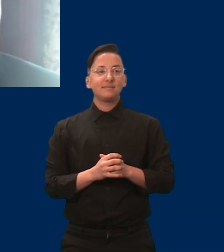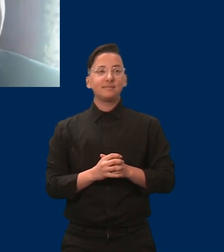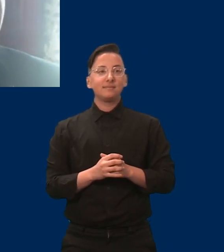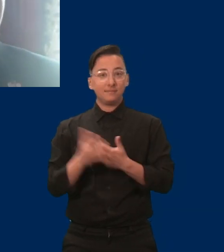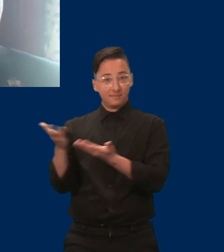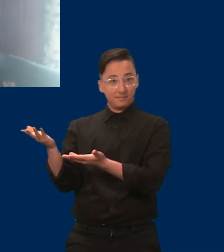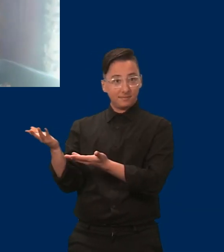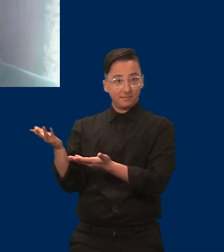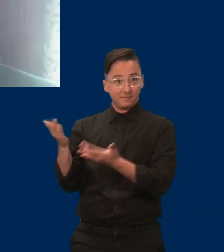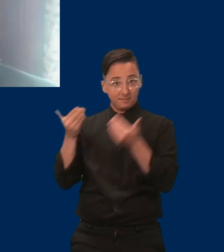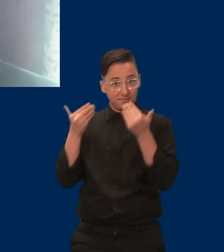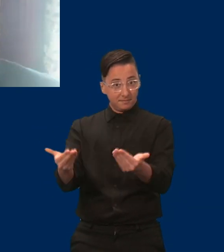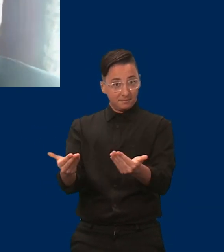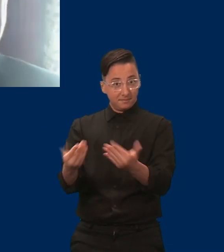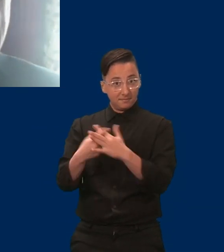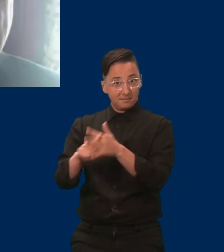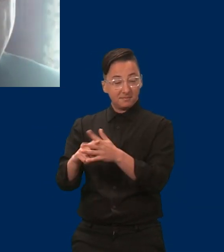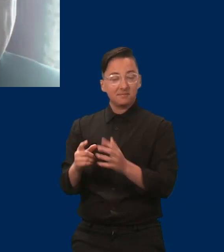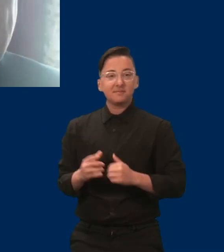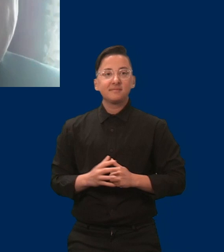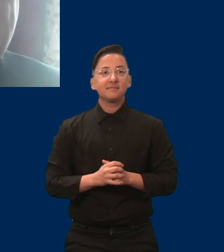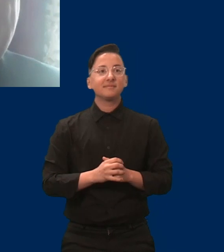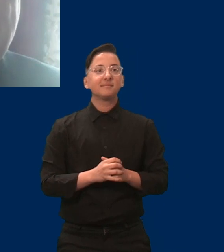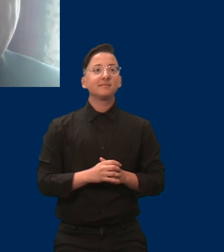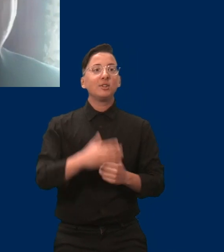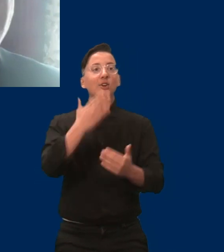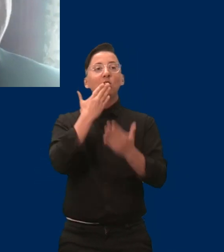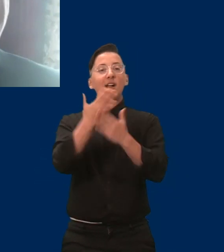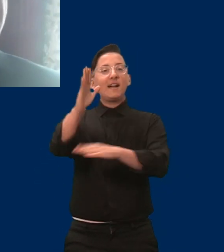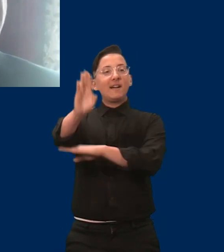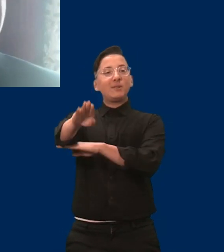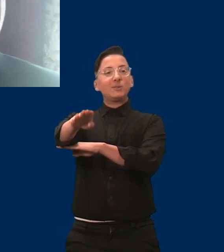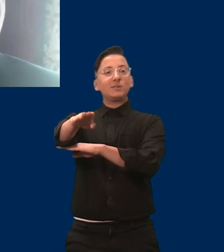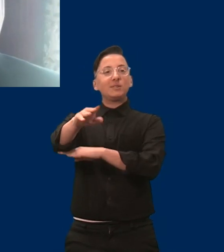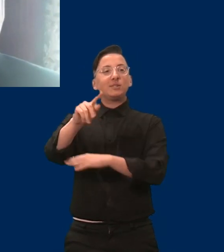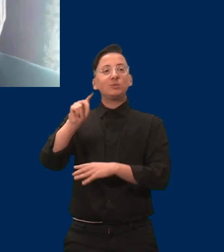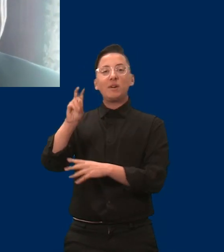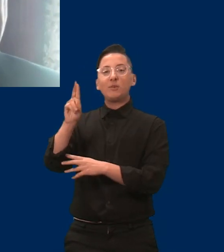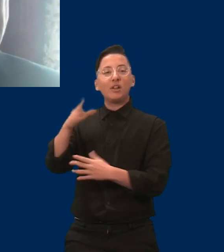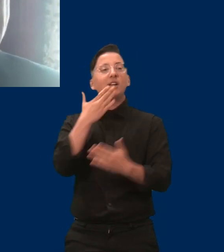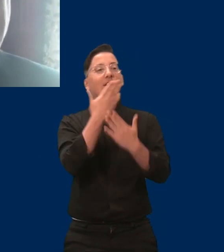Thank you, Governor Walz. (Walz) Good afternoon, Trevor. Good afternoon, everyone. Governor Walz here.